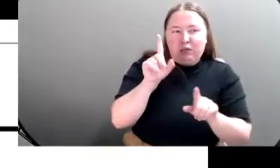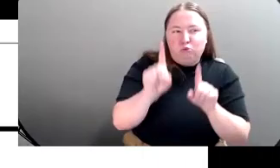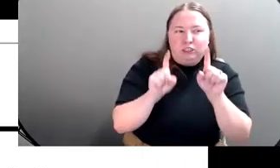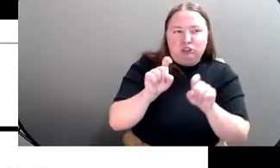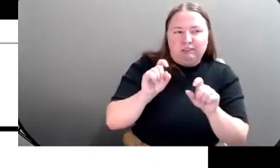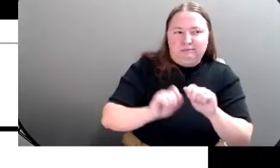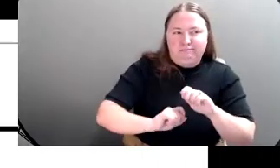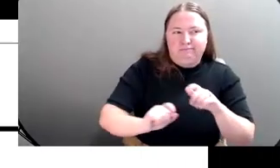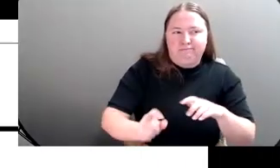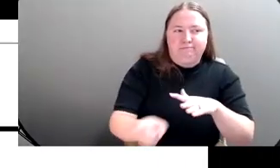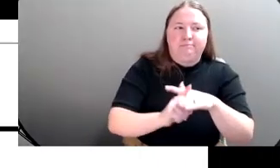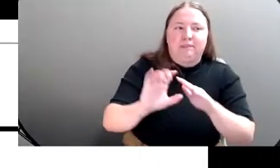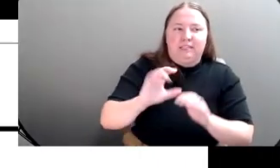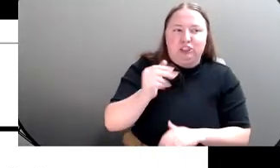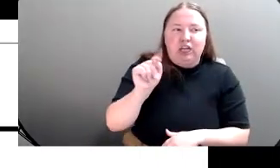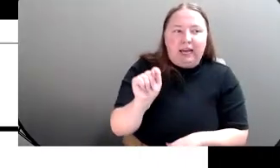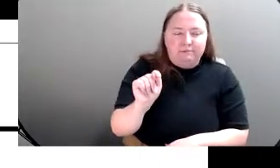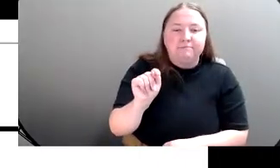Earlier up in the chat.